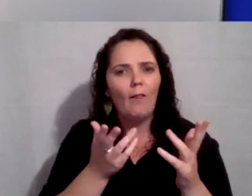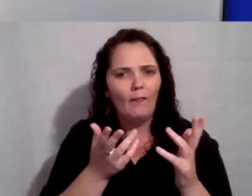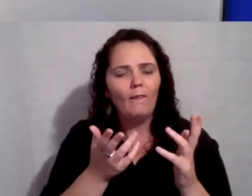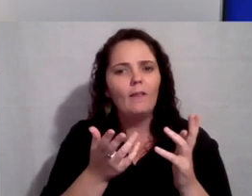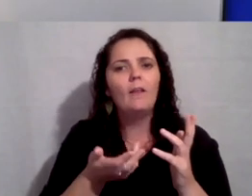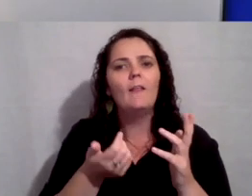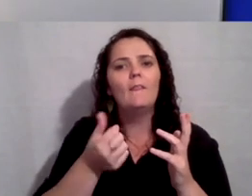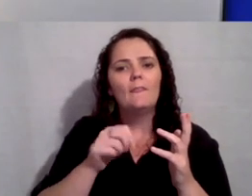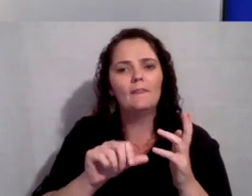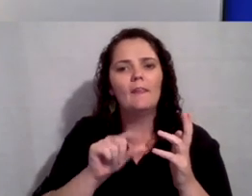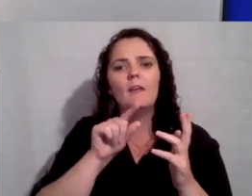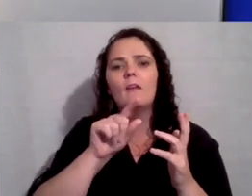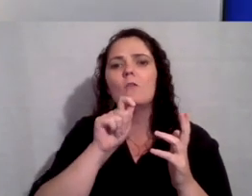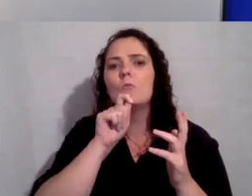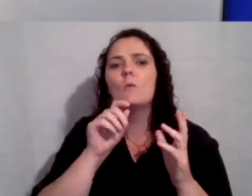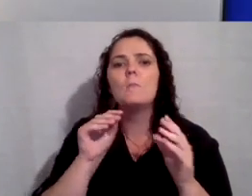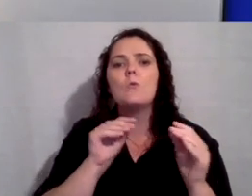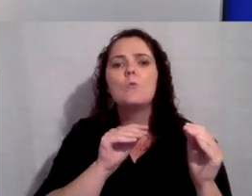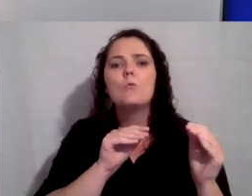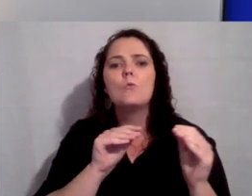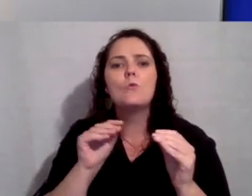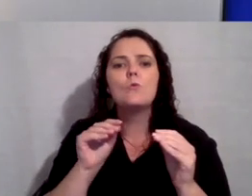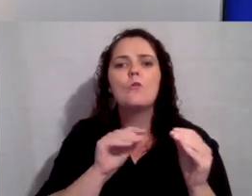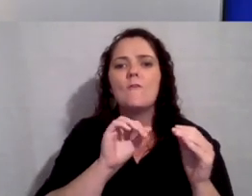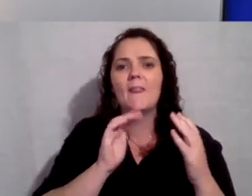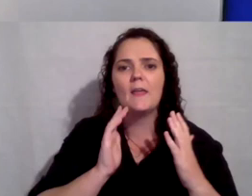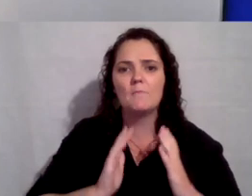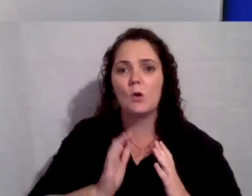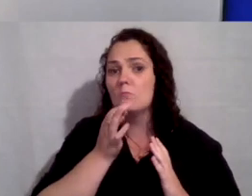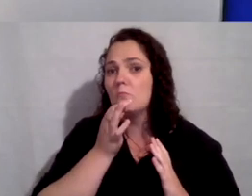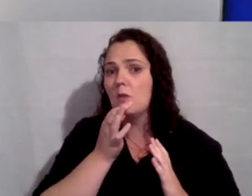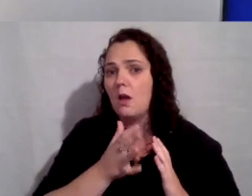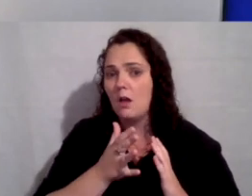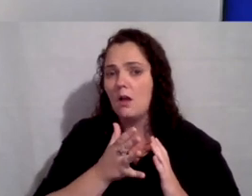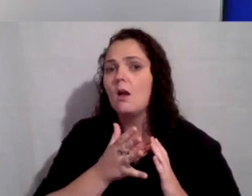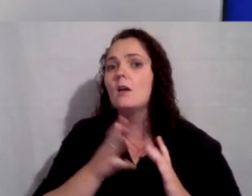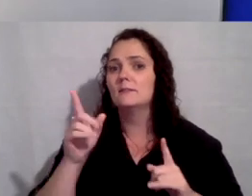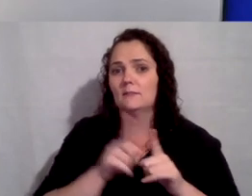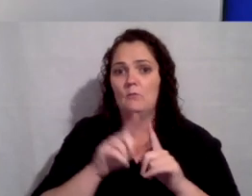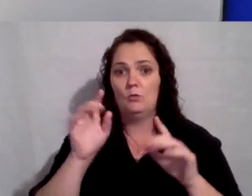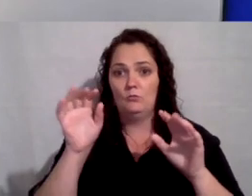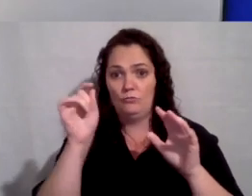Rachel do some very slight movements of parts of their body and we're going to erase and redraw and erase and redraw